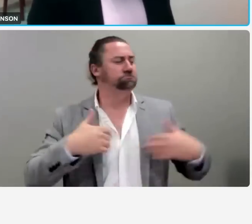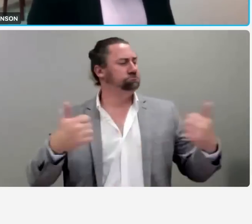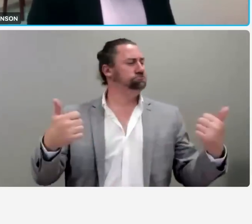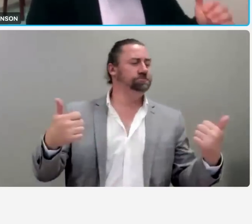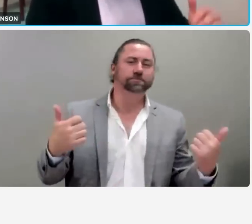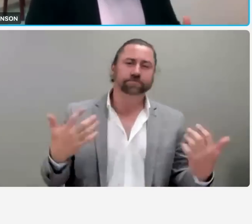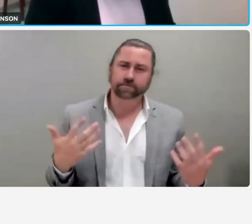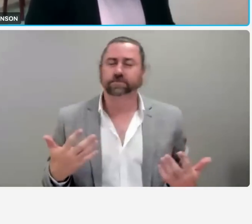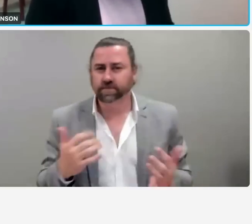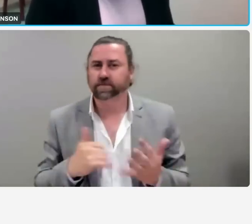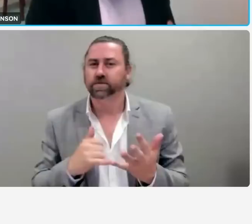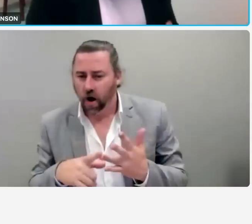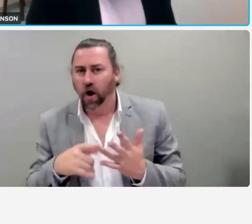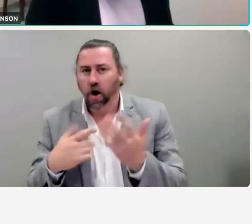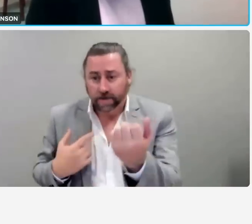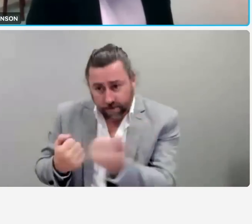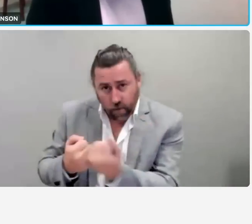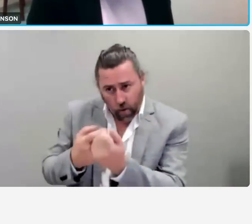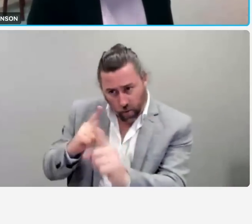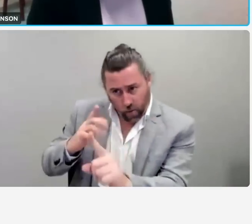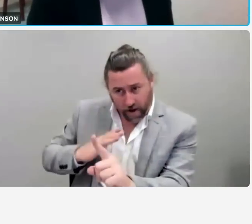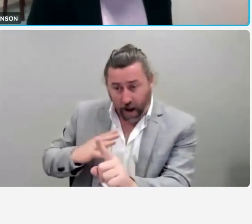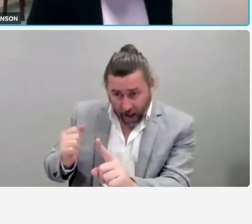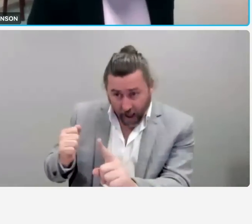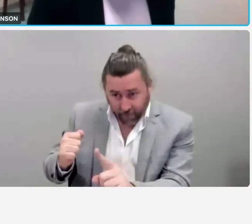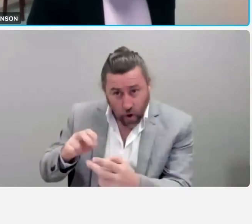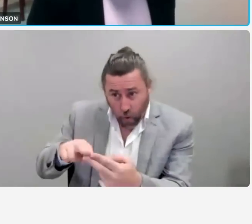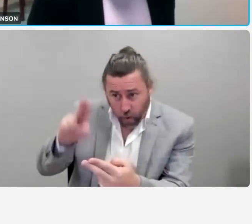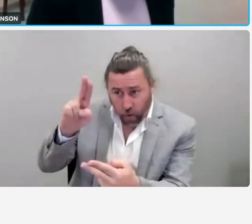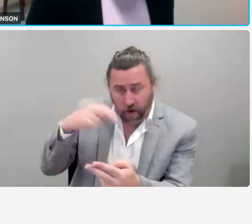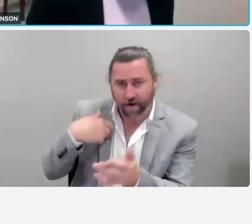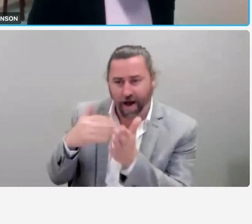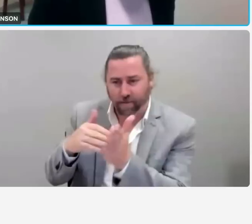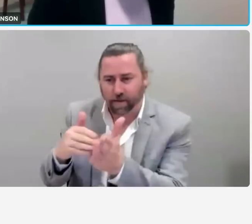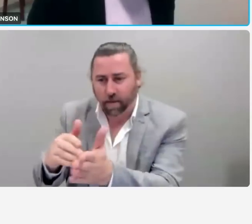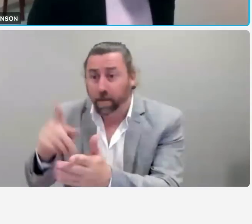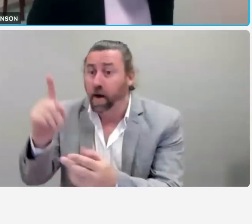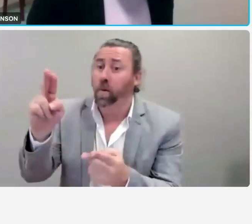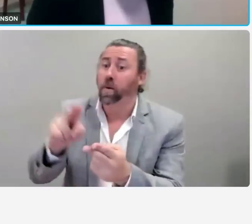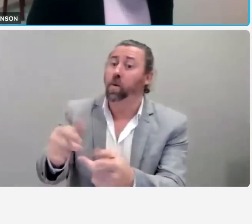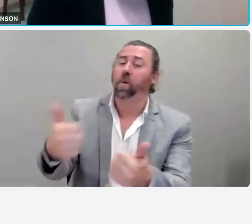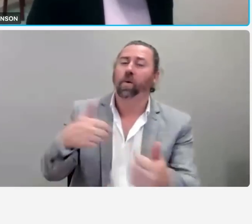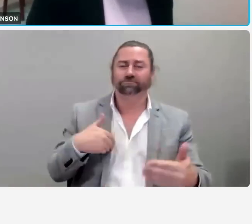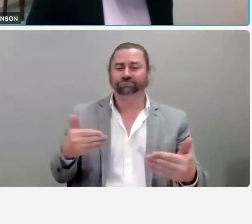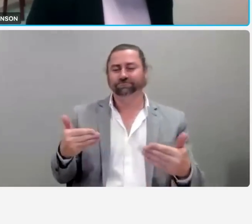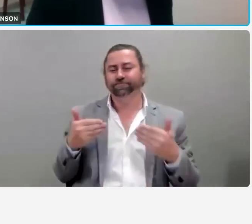support and for that to drop off as their needs change. We also heard that even those in receipt of fairly